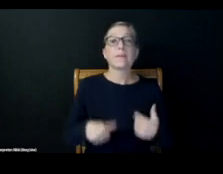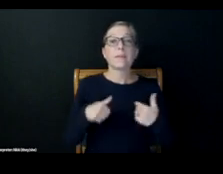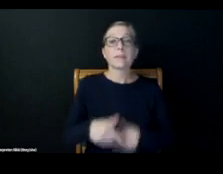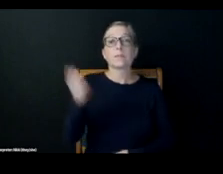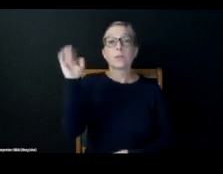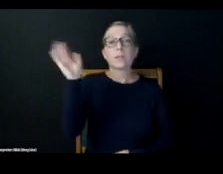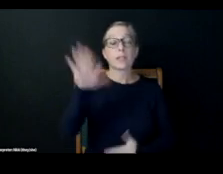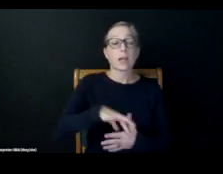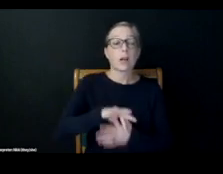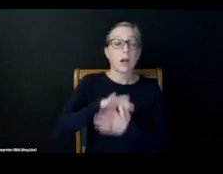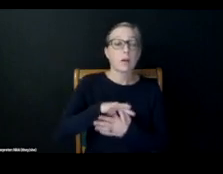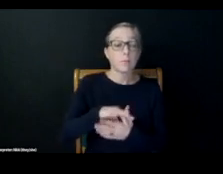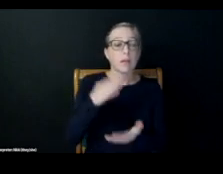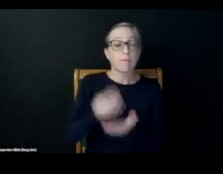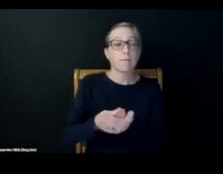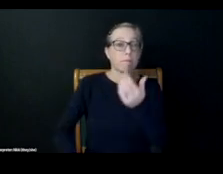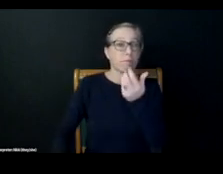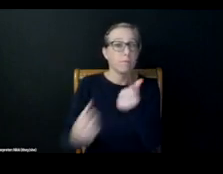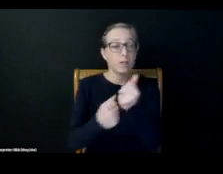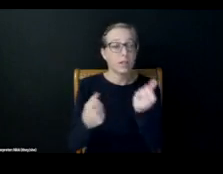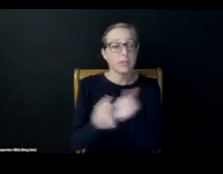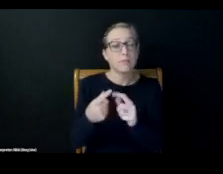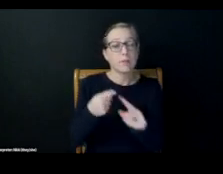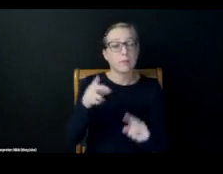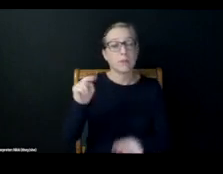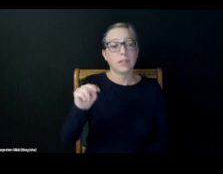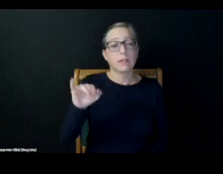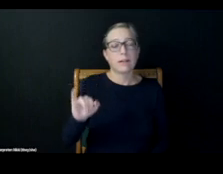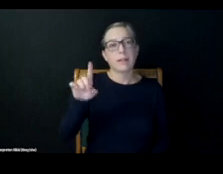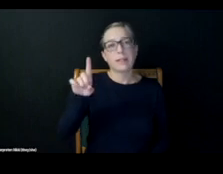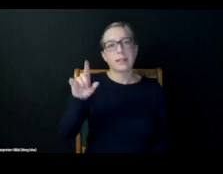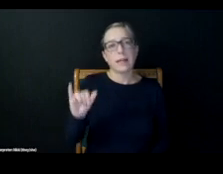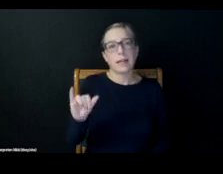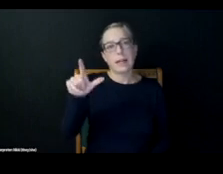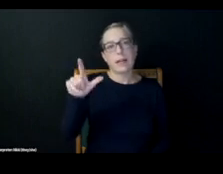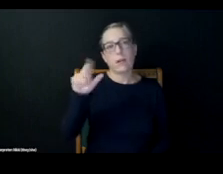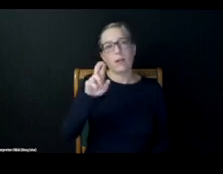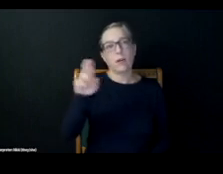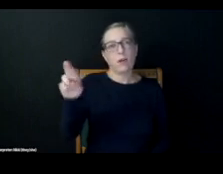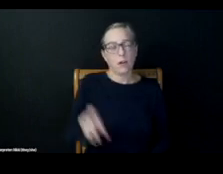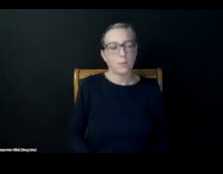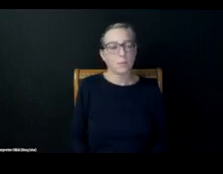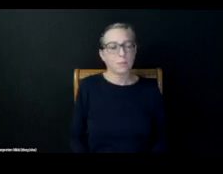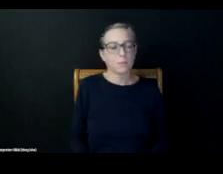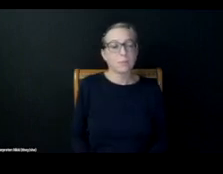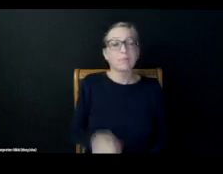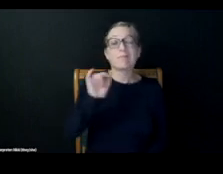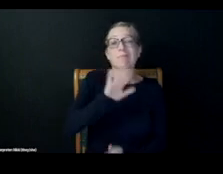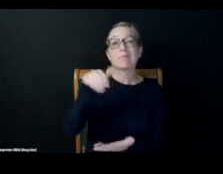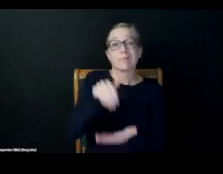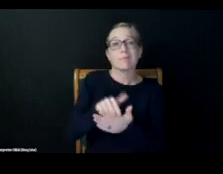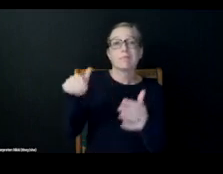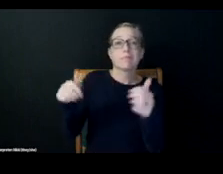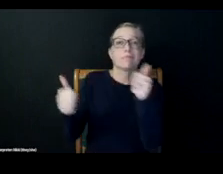Independent Living and Rehabilitation Research, NIDILRR. NIDILRR is a center within the Administration for Community Living,